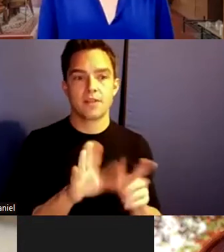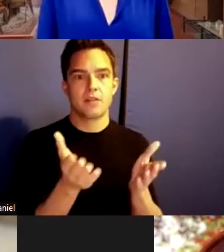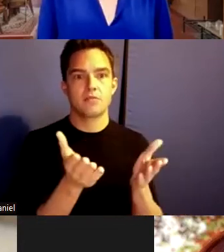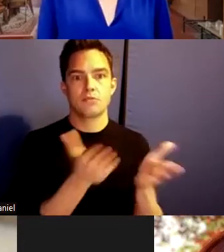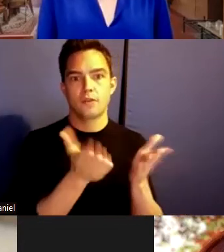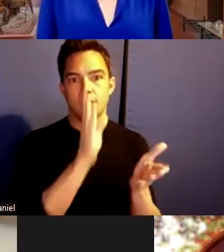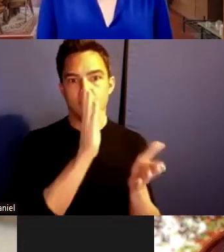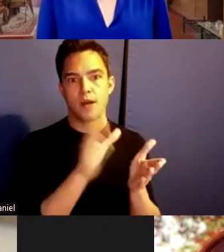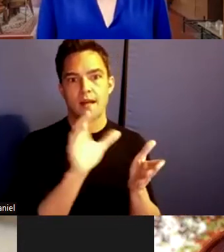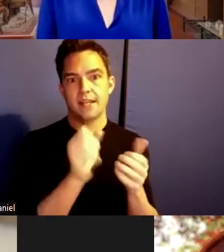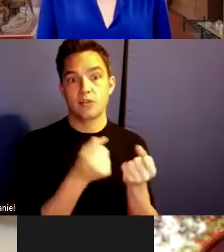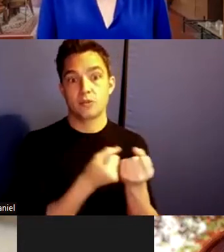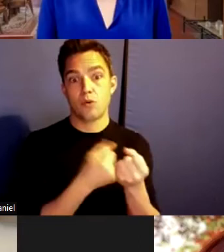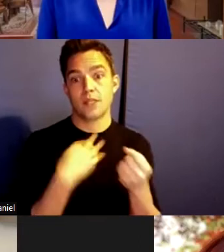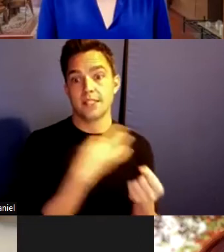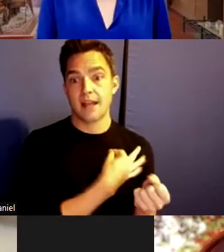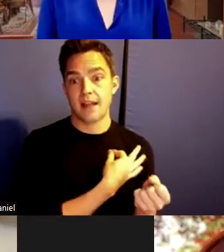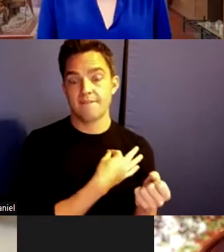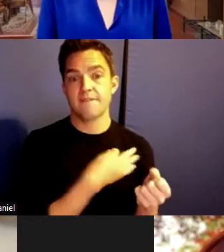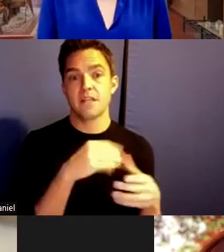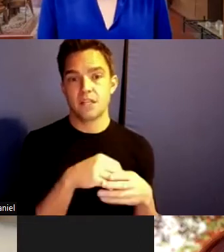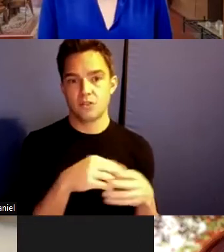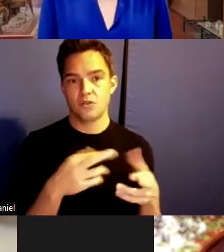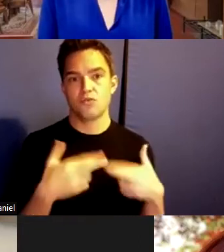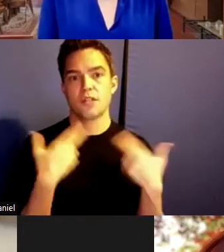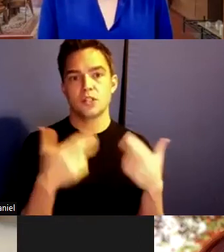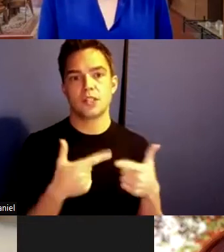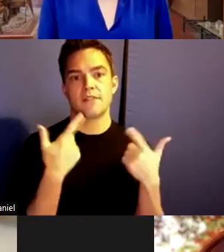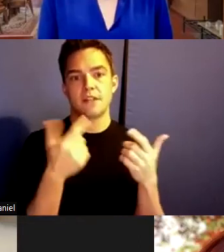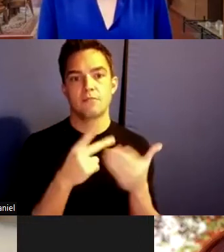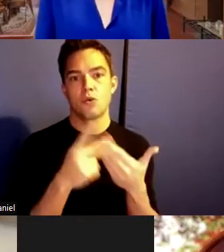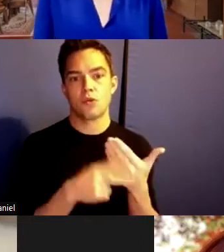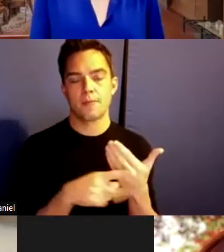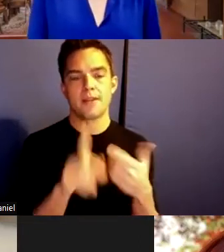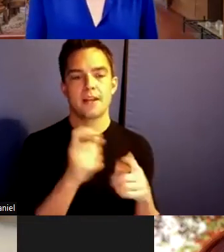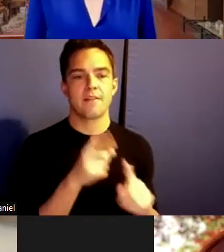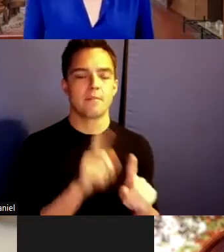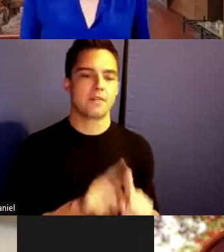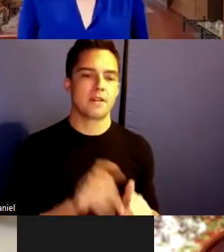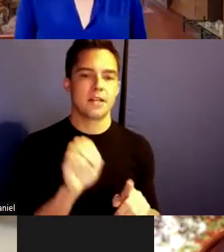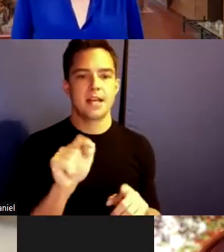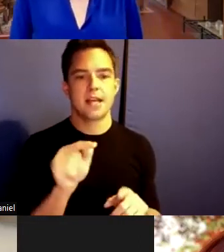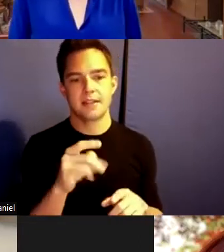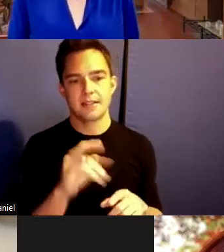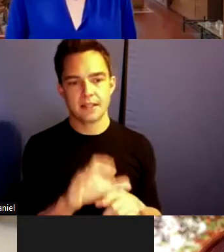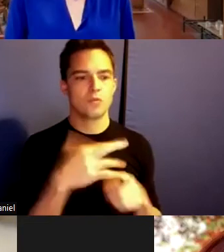support staff, in residential living programs, and they come from different ethnic, religious, cultural backgrounds.